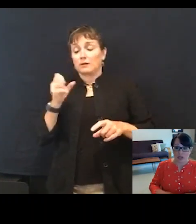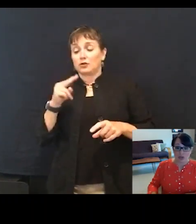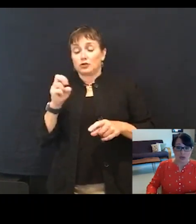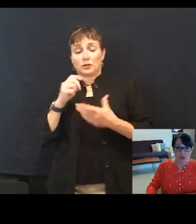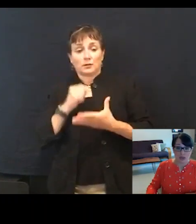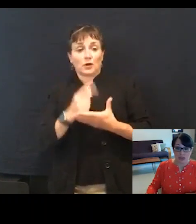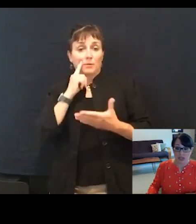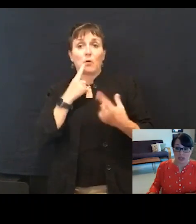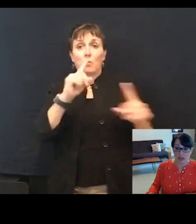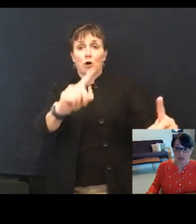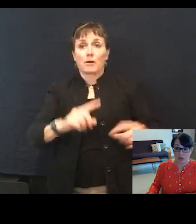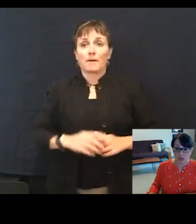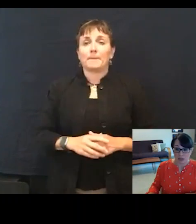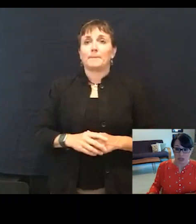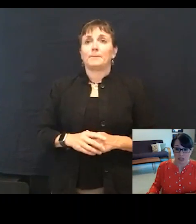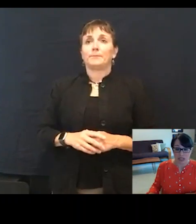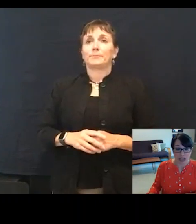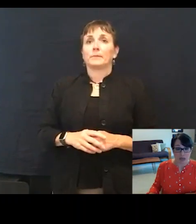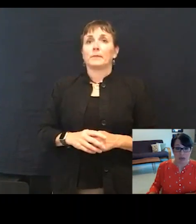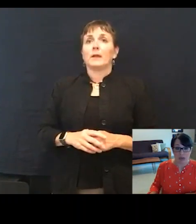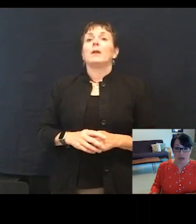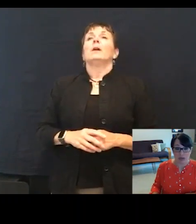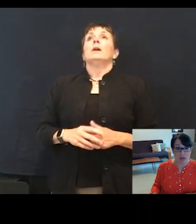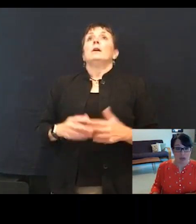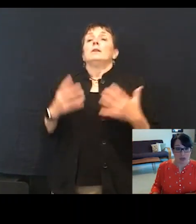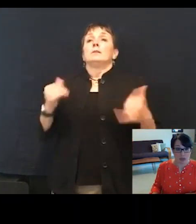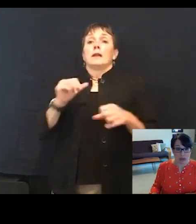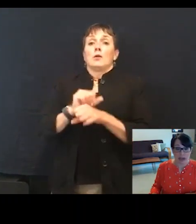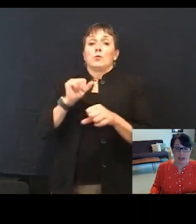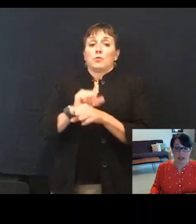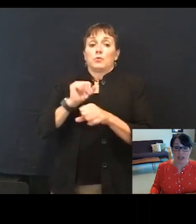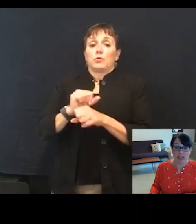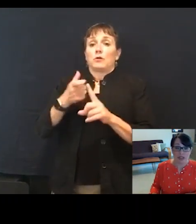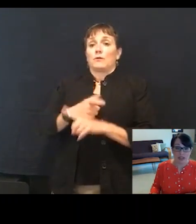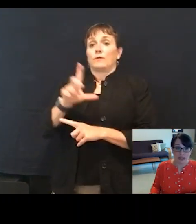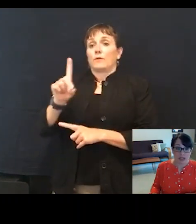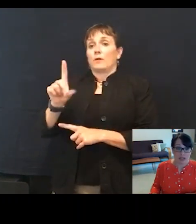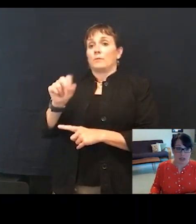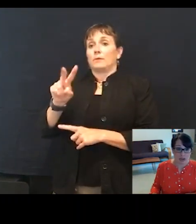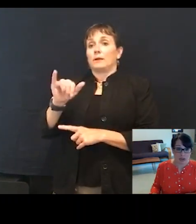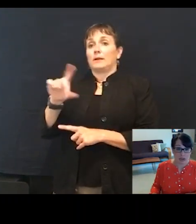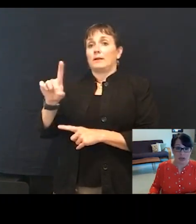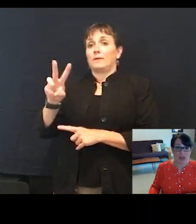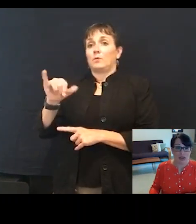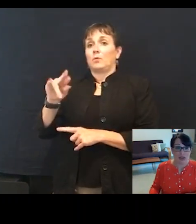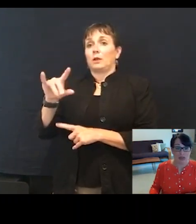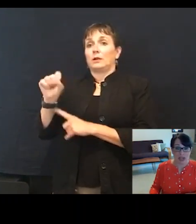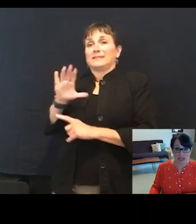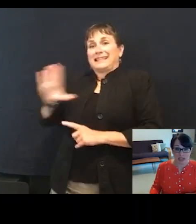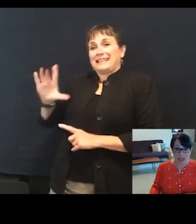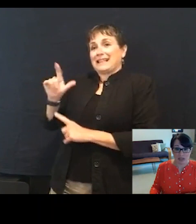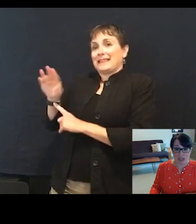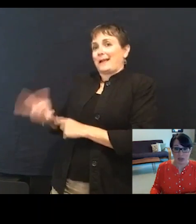So work that was done in David Williams' lab a few years back did indeed show that myosin 7A was